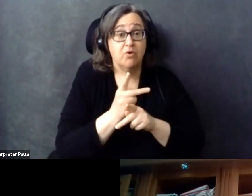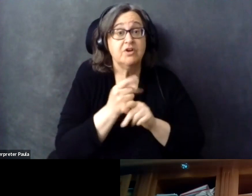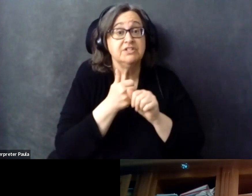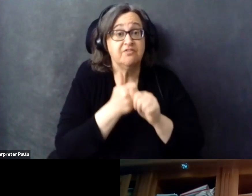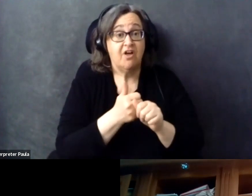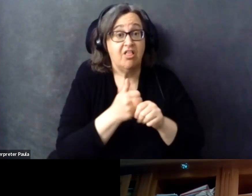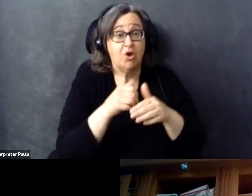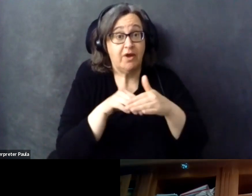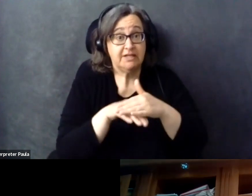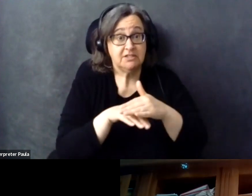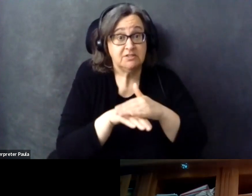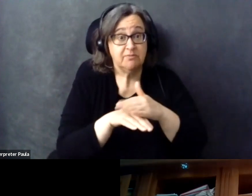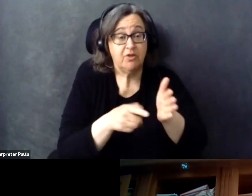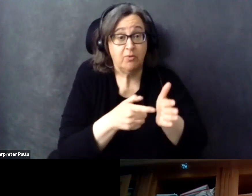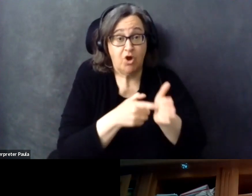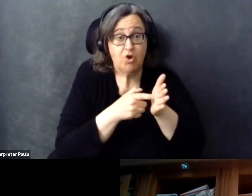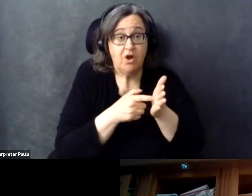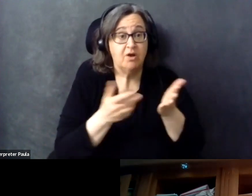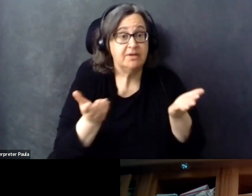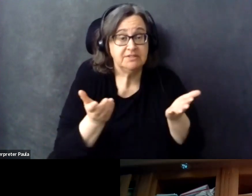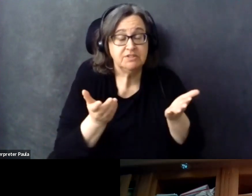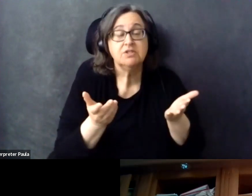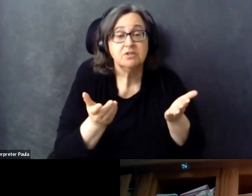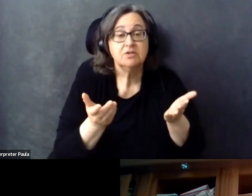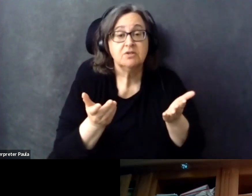, accessibility is maintained in that chain. When products are